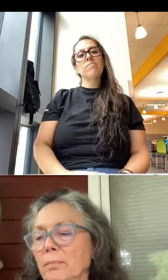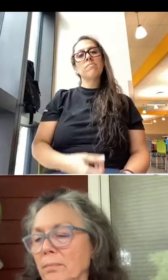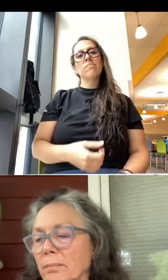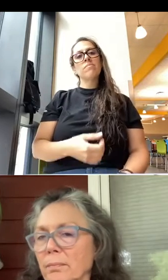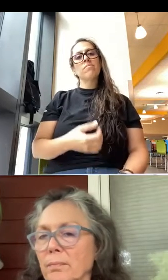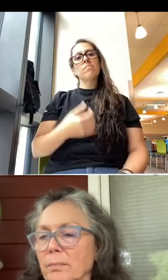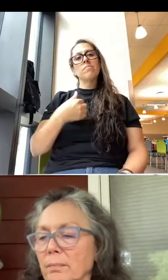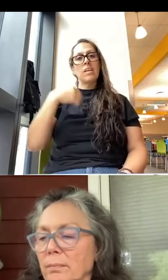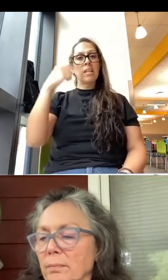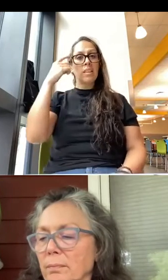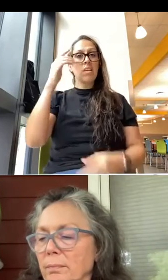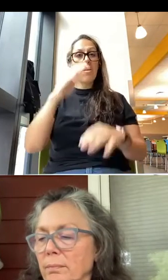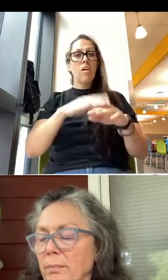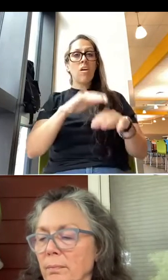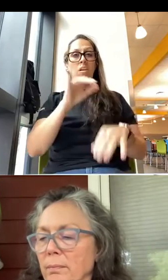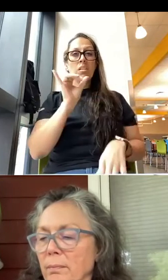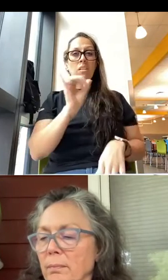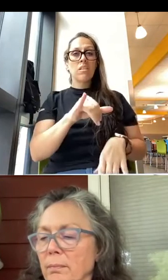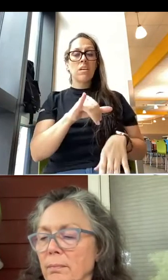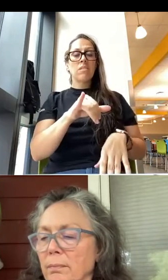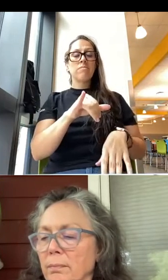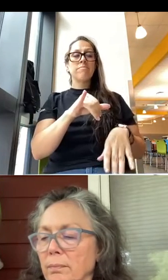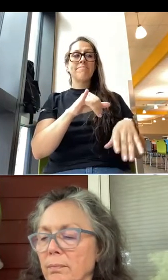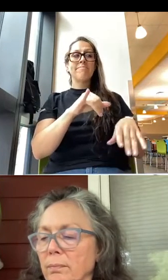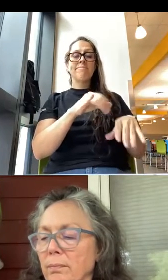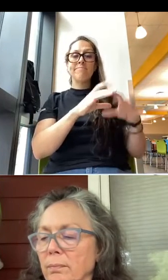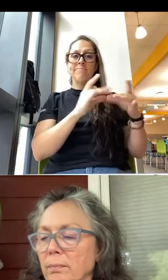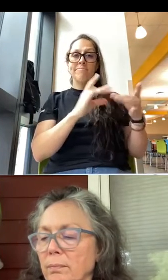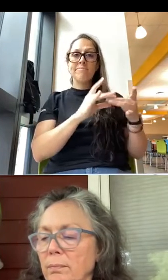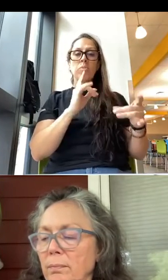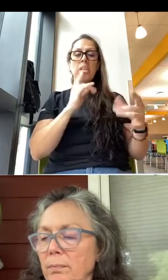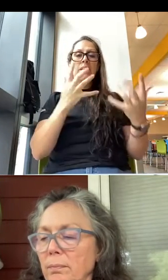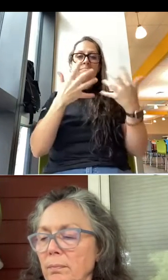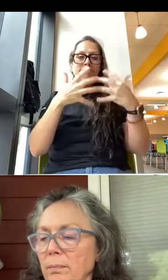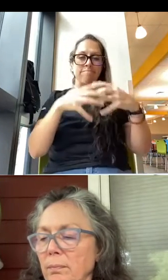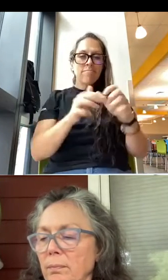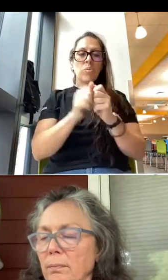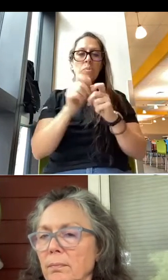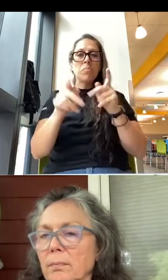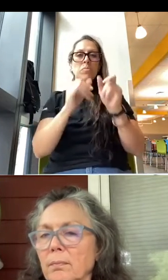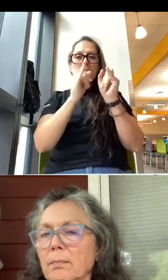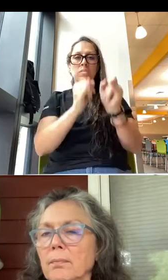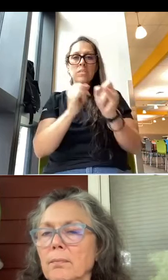note you know, engaging with people's individual experiences and stories is,